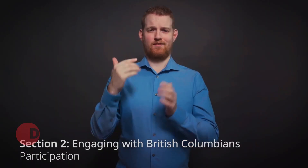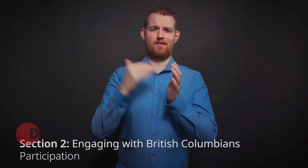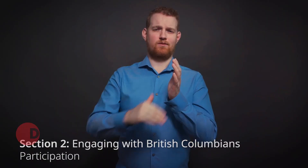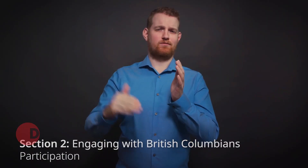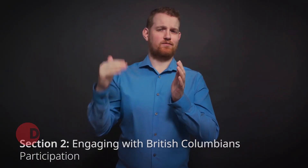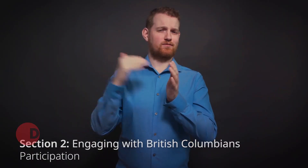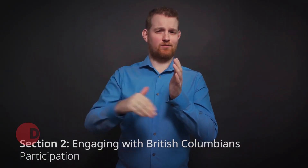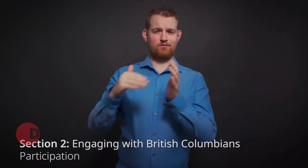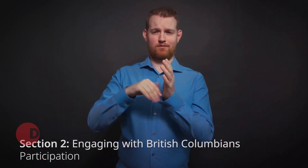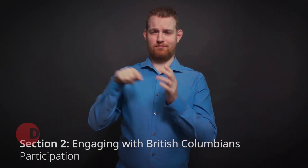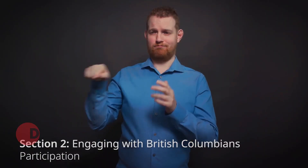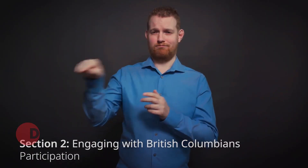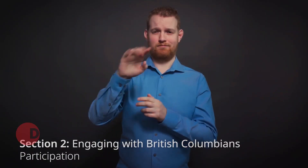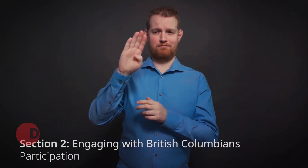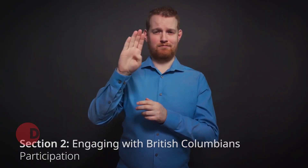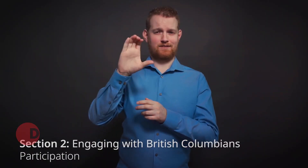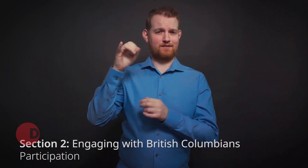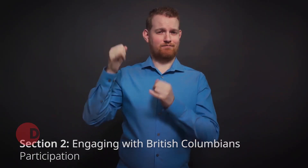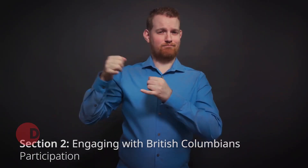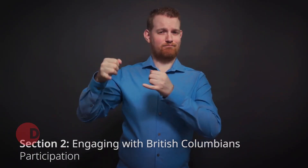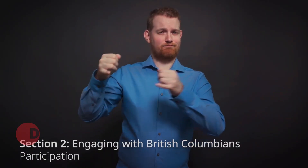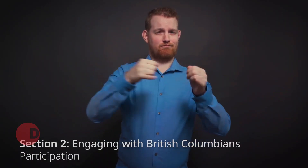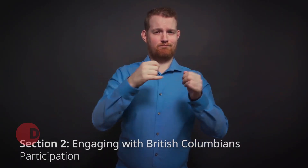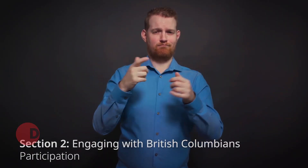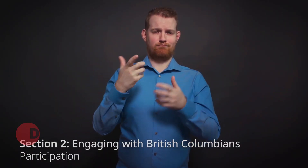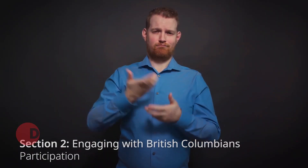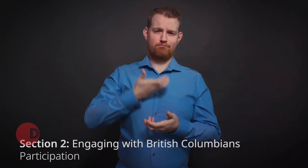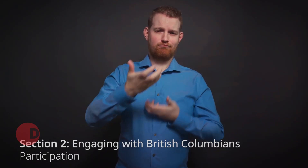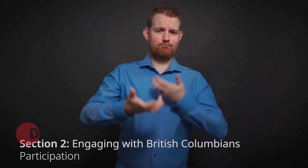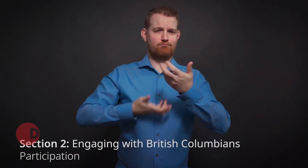Thousands of BC citizens expressed ideas,